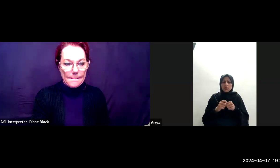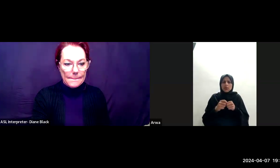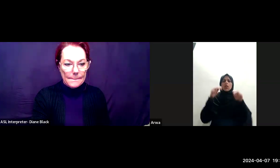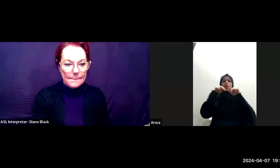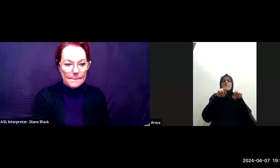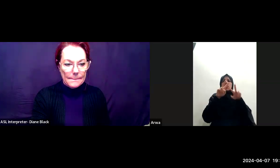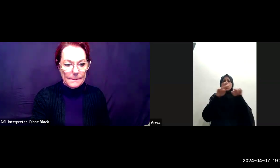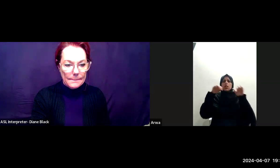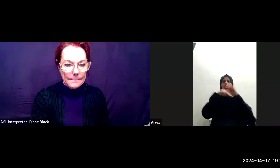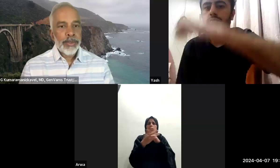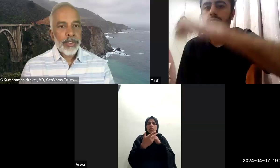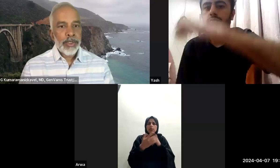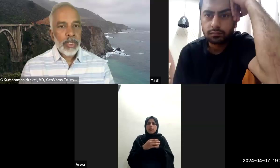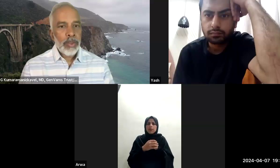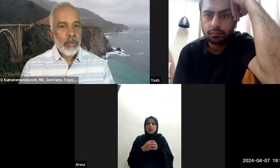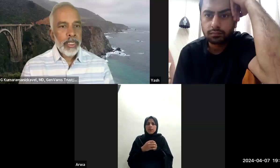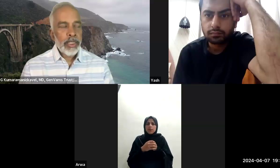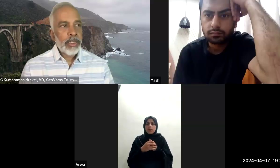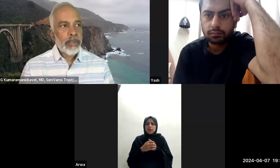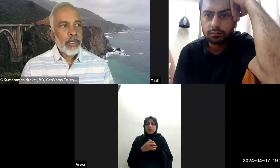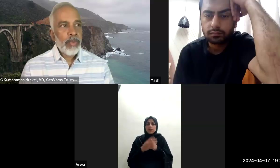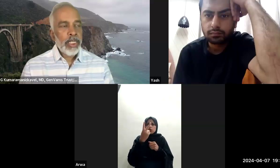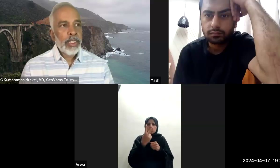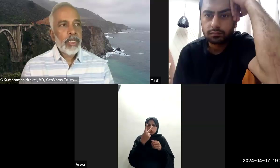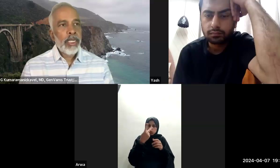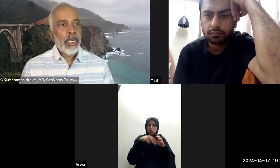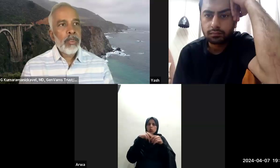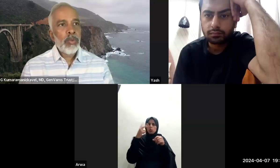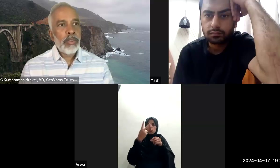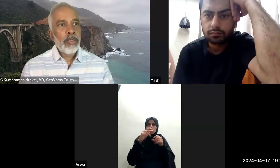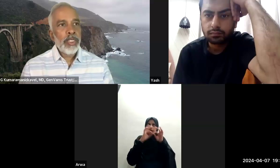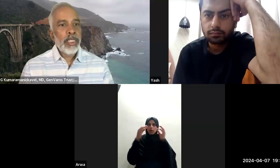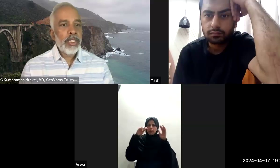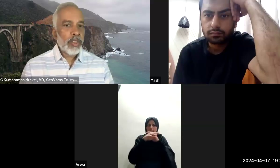and that is causing the condition. so there are two variants in his family. and one of the variant is